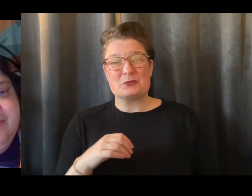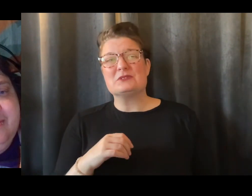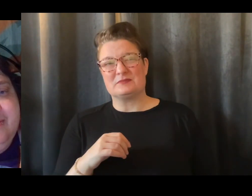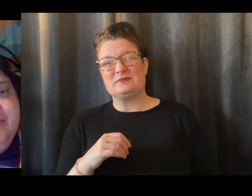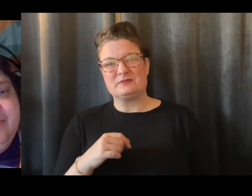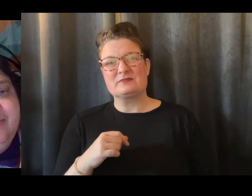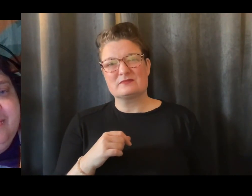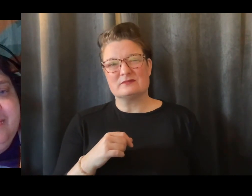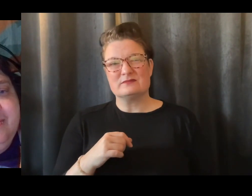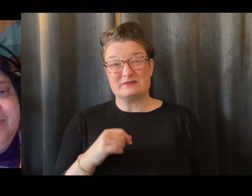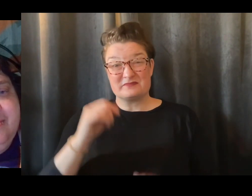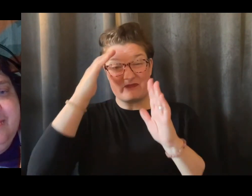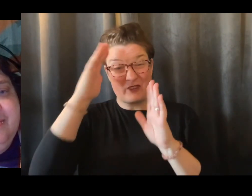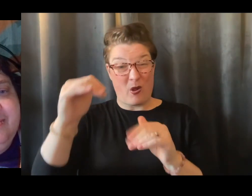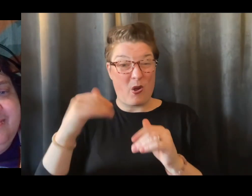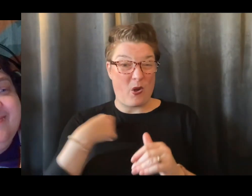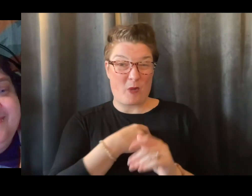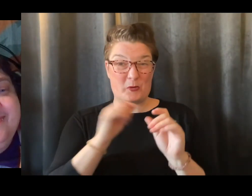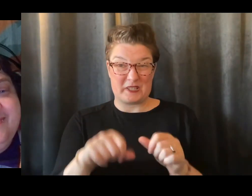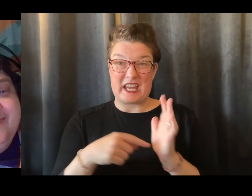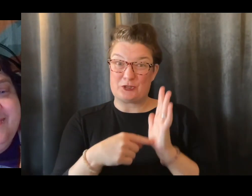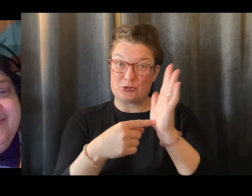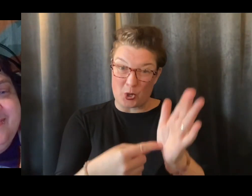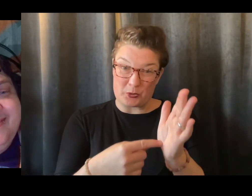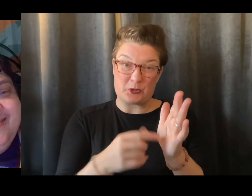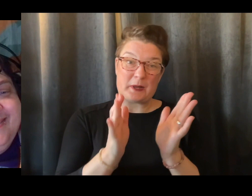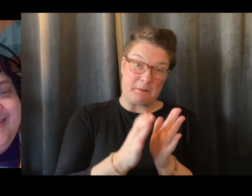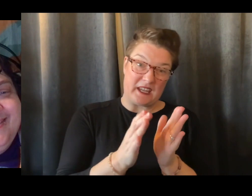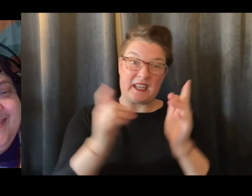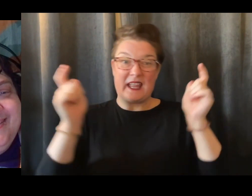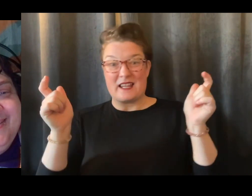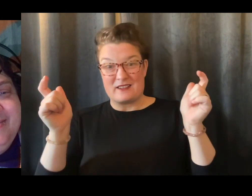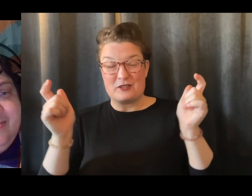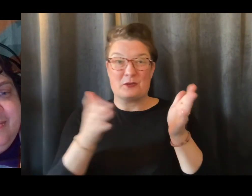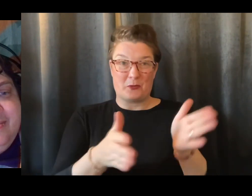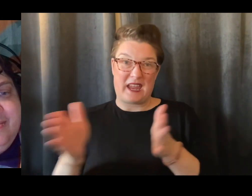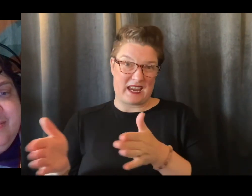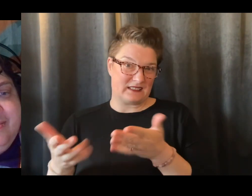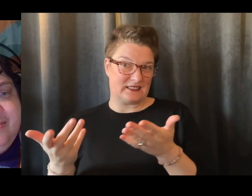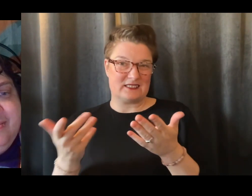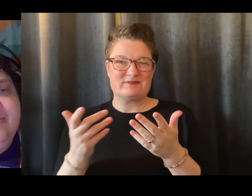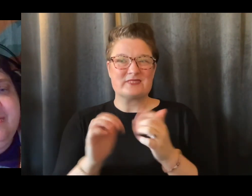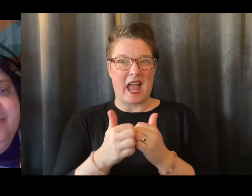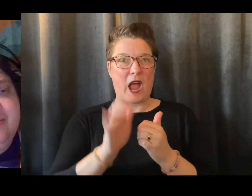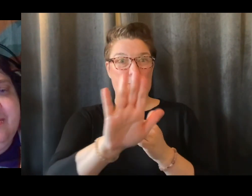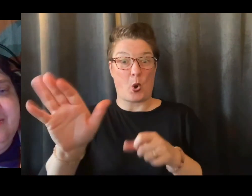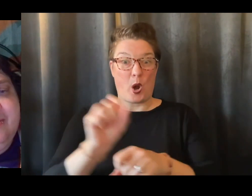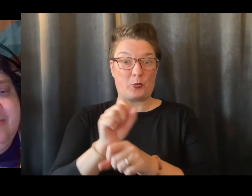in big and little ways how, all the ripple effects of your love and care. Rebekah: Yeah. Nomy: Thank you.